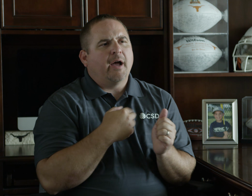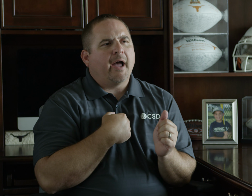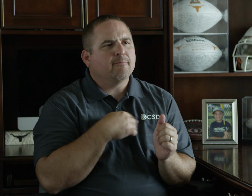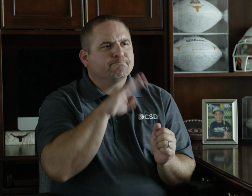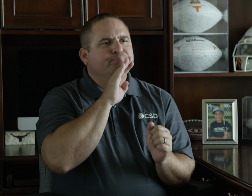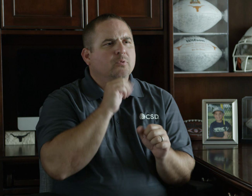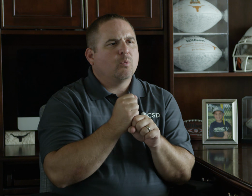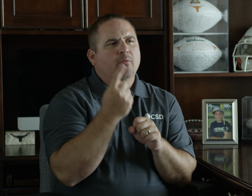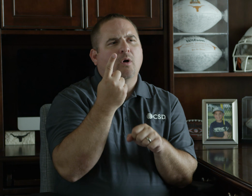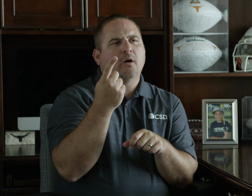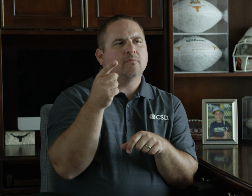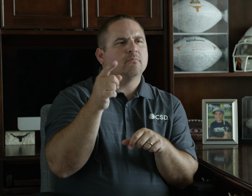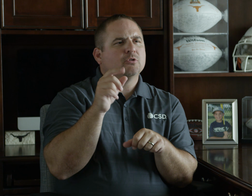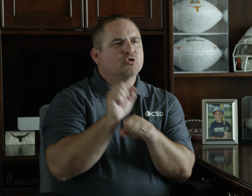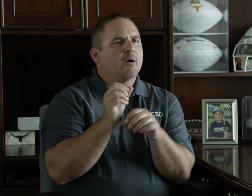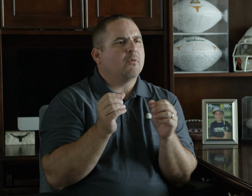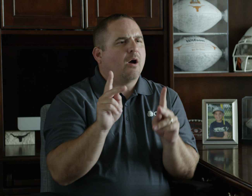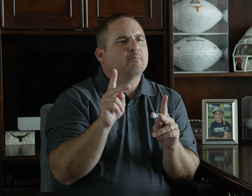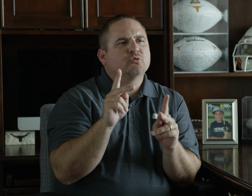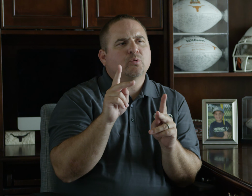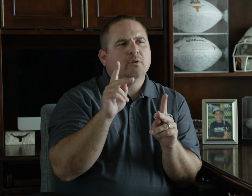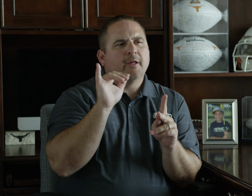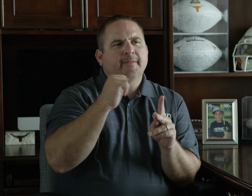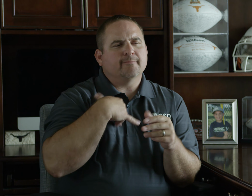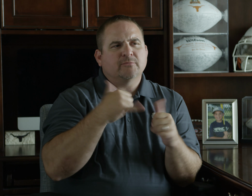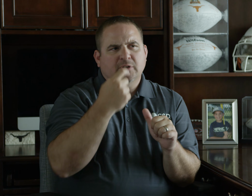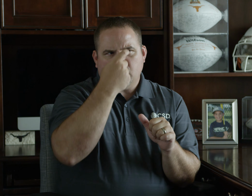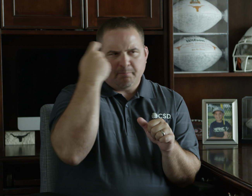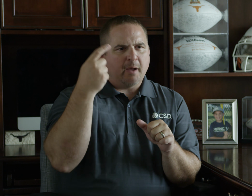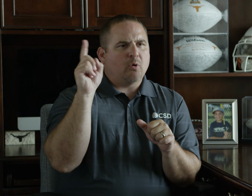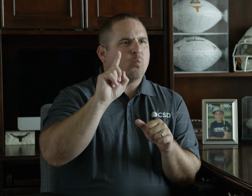I encountered a hurdle with a particular job opportunity, of which I still remember keenly today.